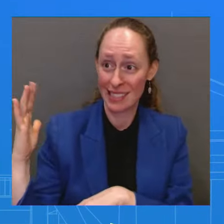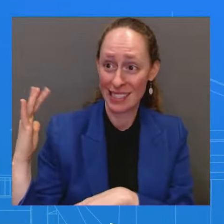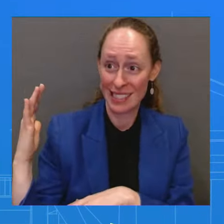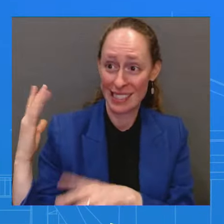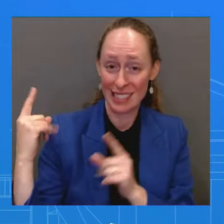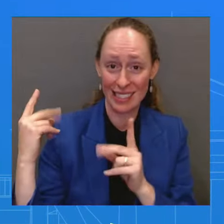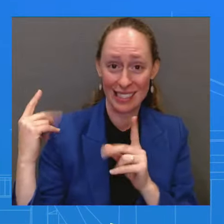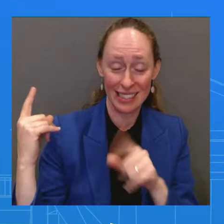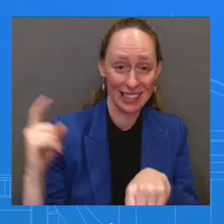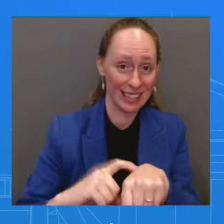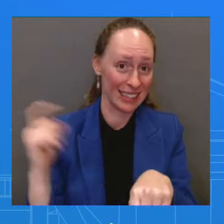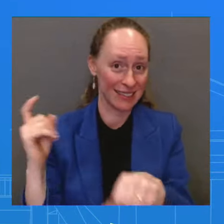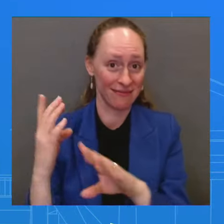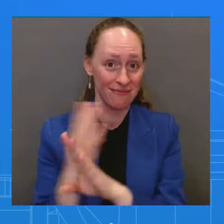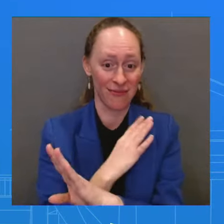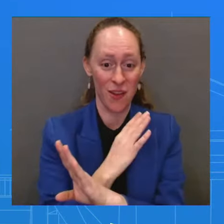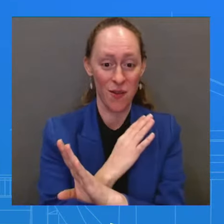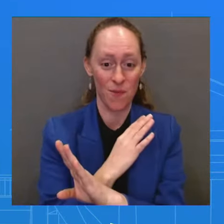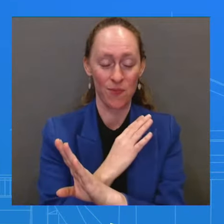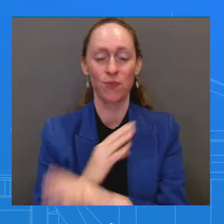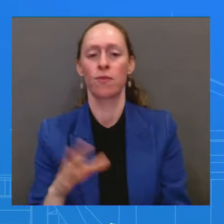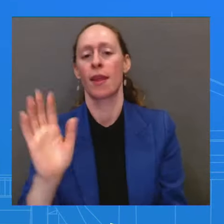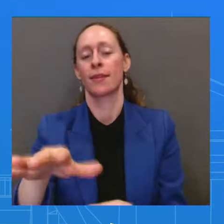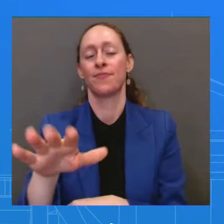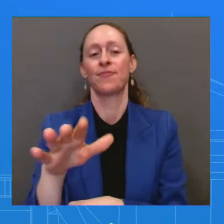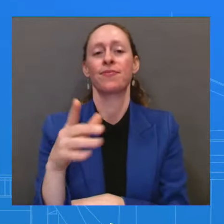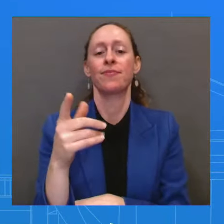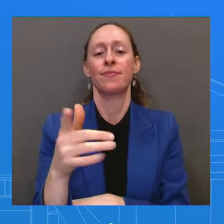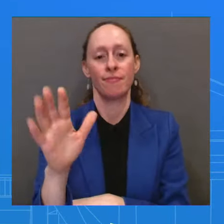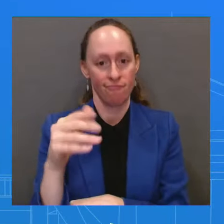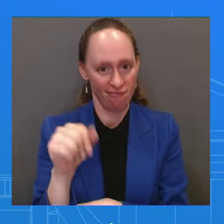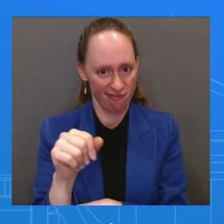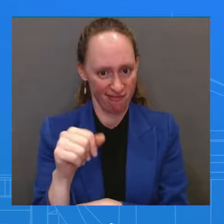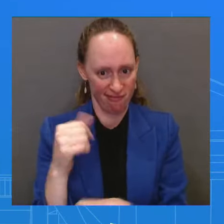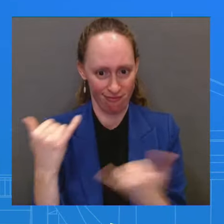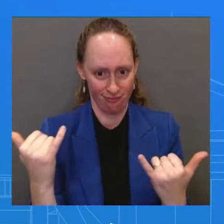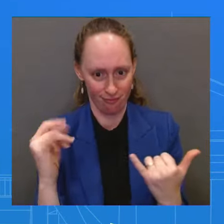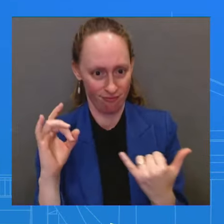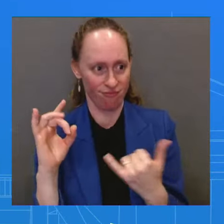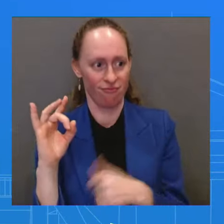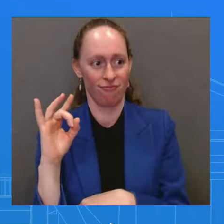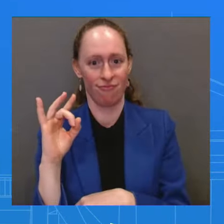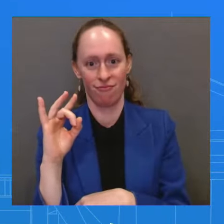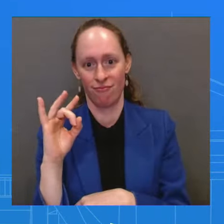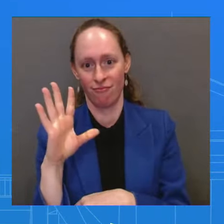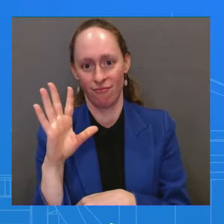on the other side of Pennsylvania. I wanted to note at the top that we continue to see the election of a Speaker